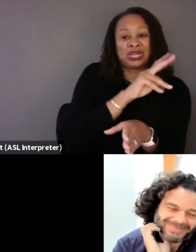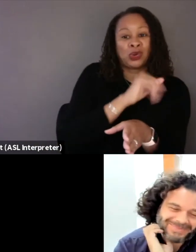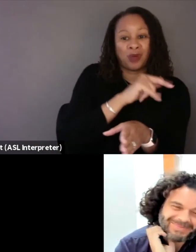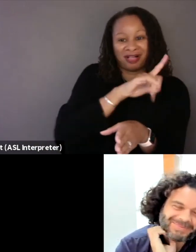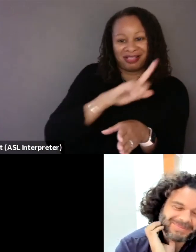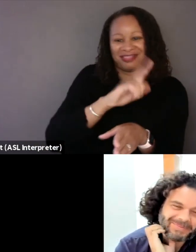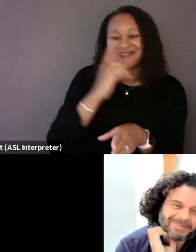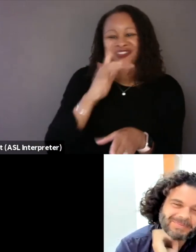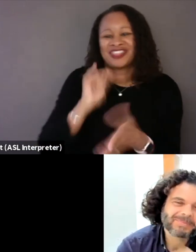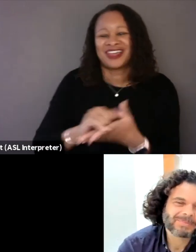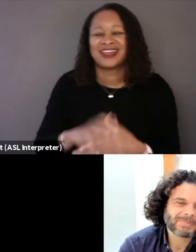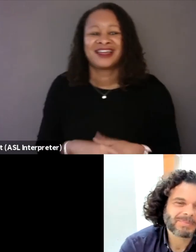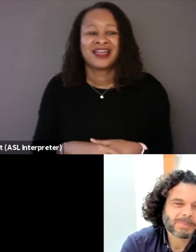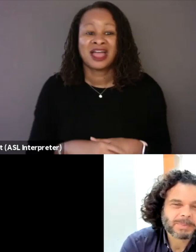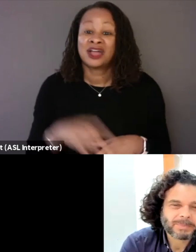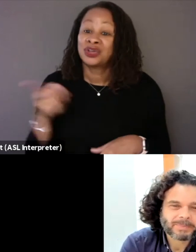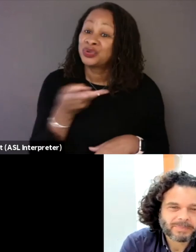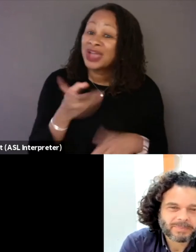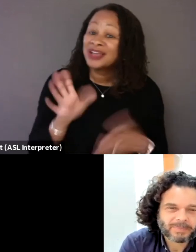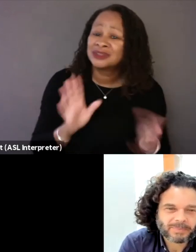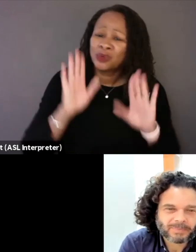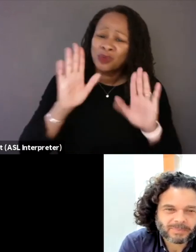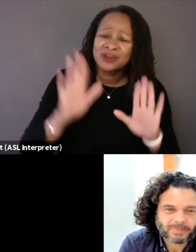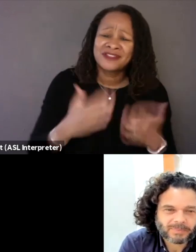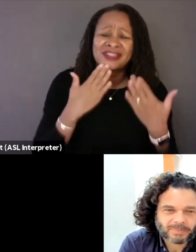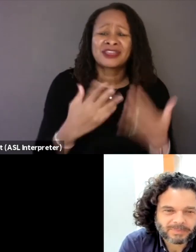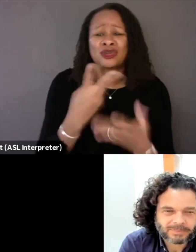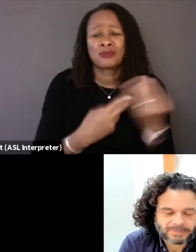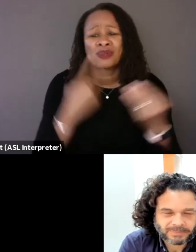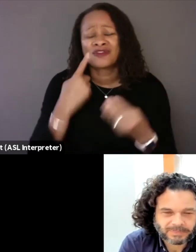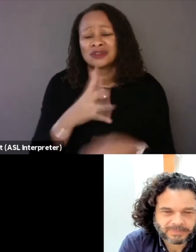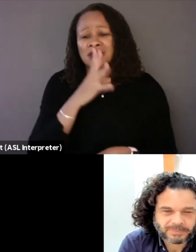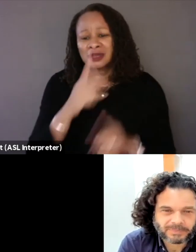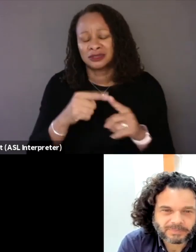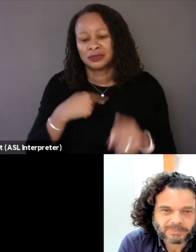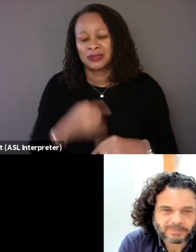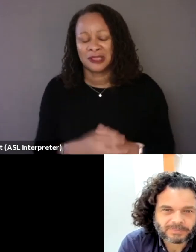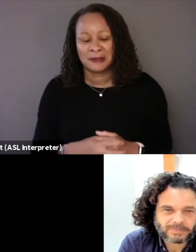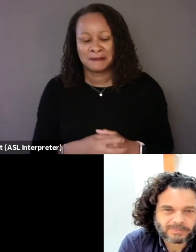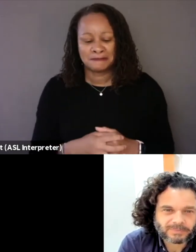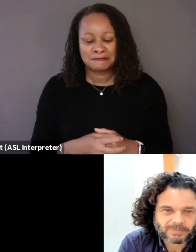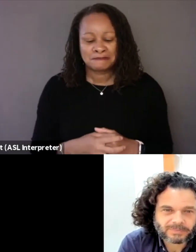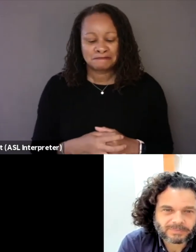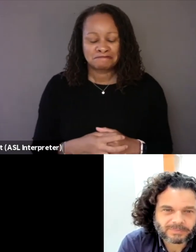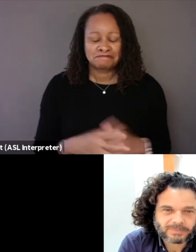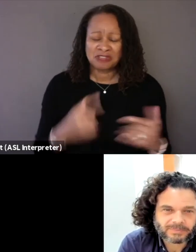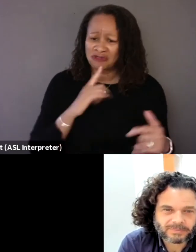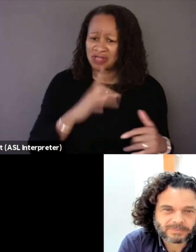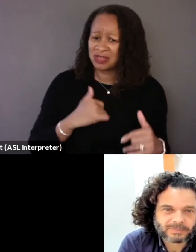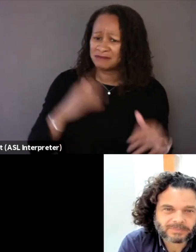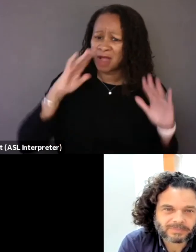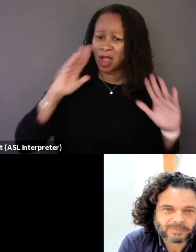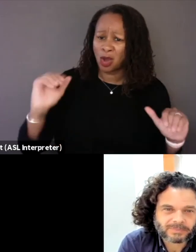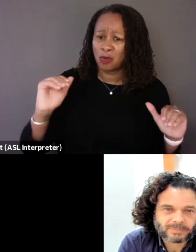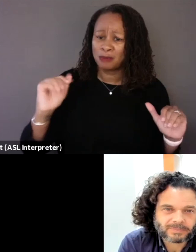That is great. Well, you guys are wonderful. I'm so thankful to you both for talking to me, I hope that this opens people's eyes to what is